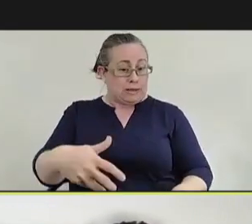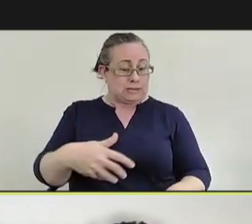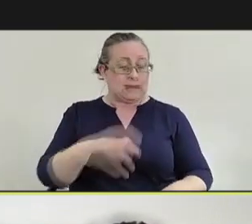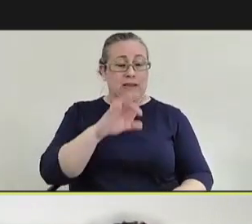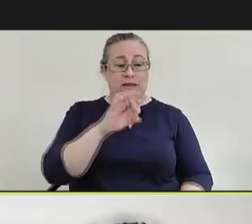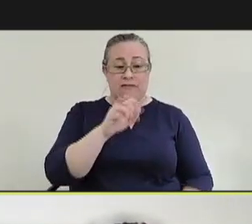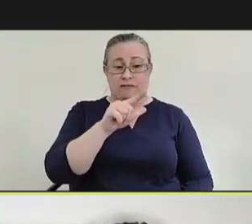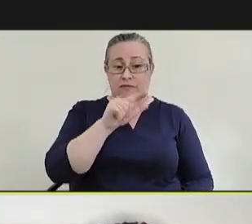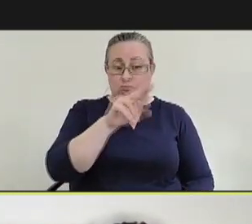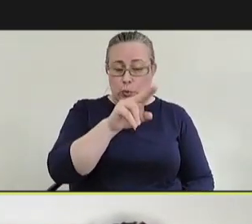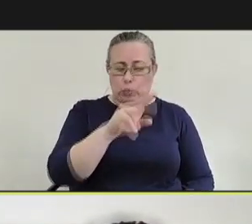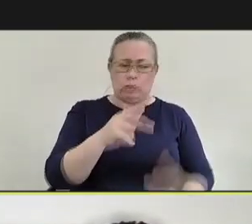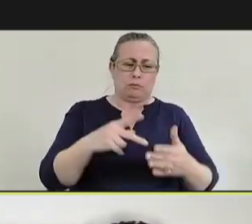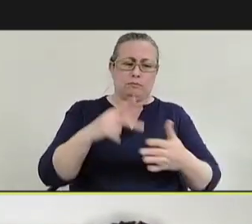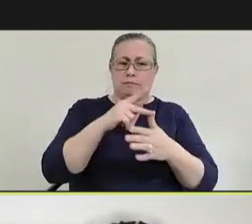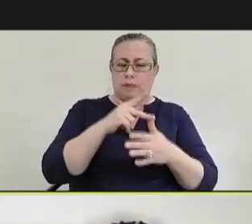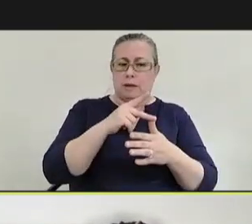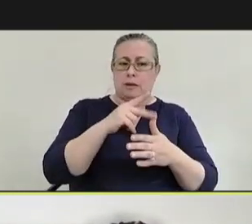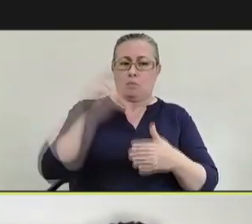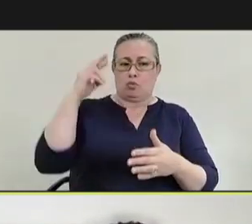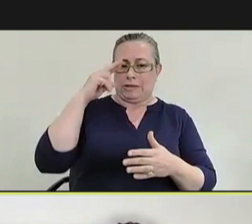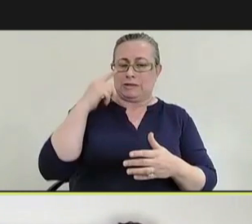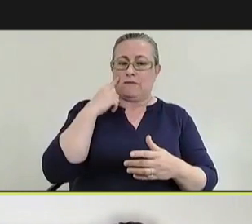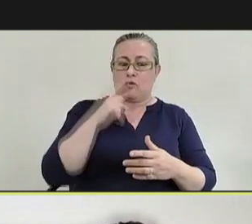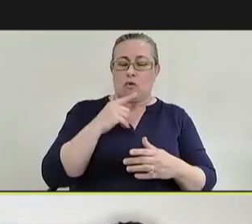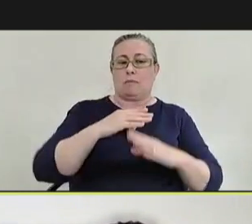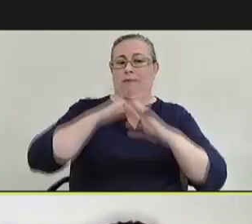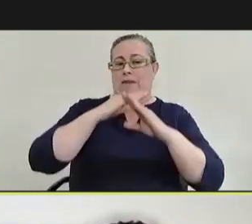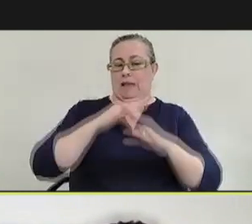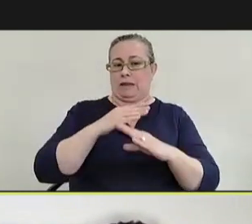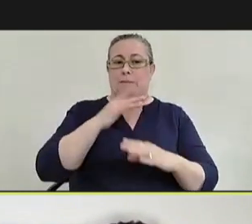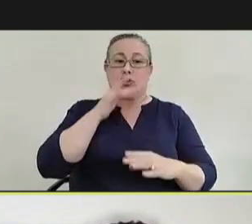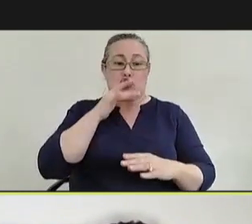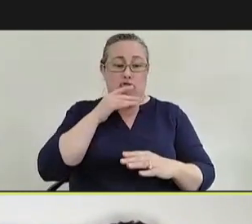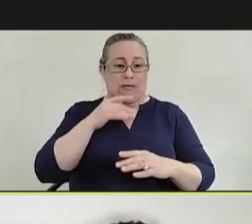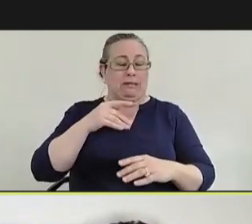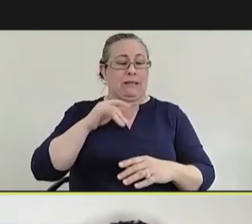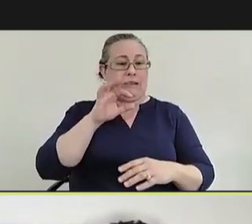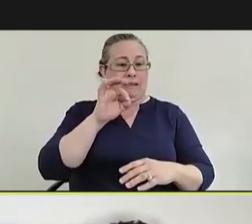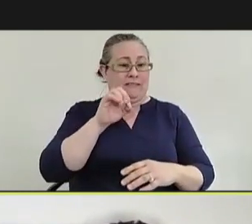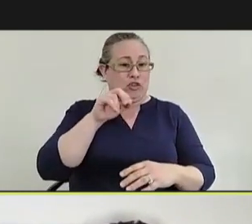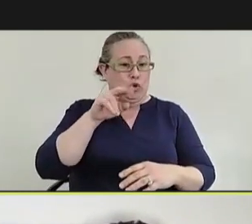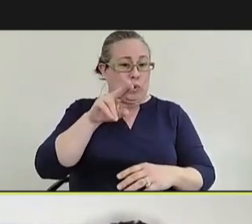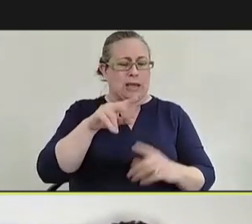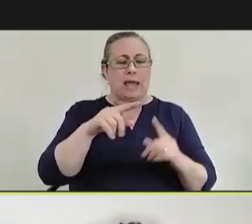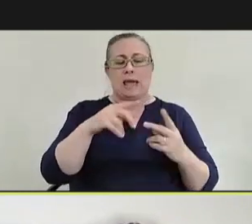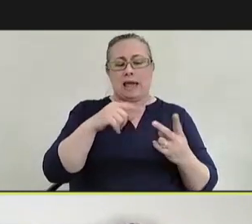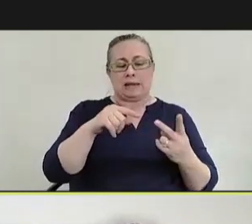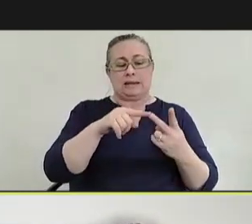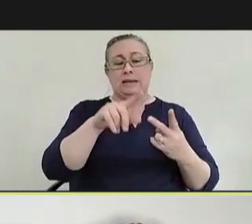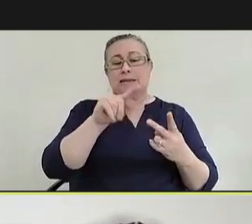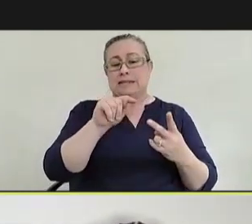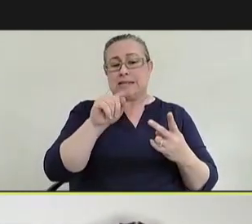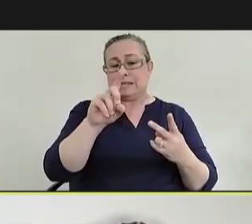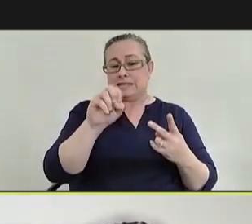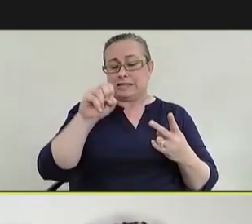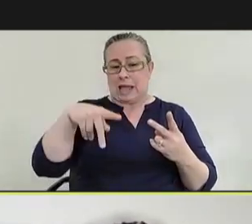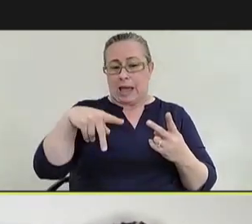purpose is to prevent maternal influenza and then Tdap vaccine to-- primary purpose to prevent